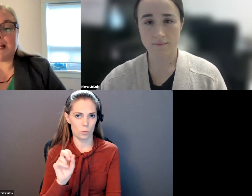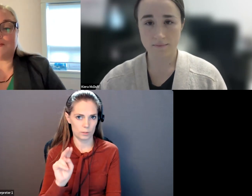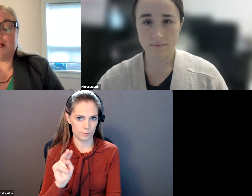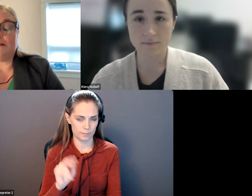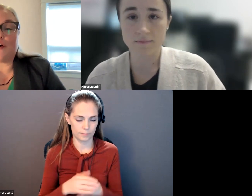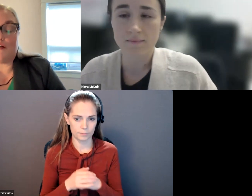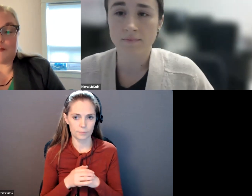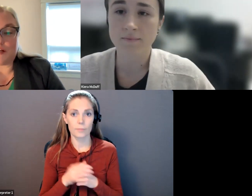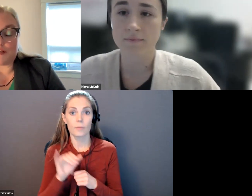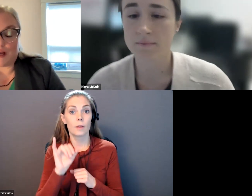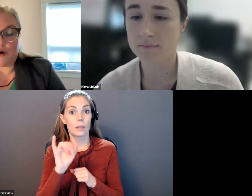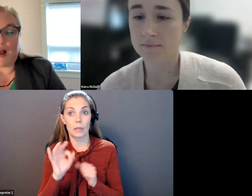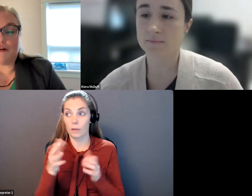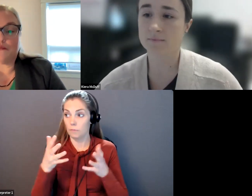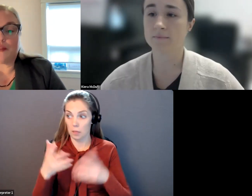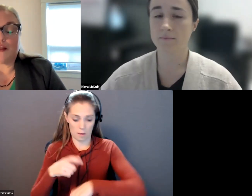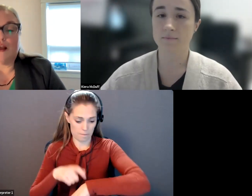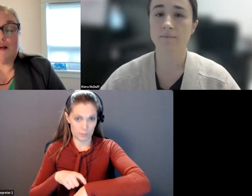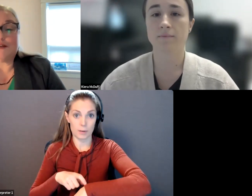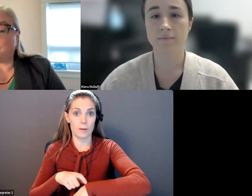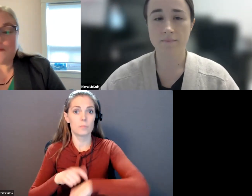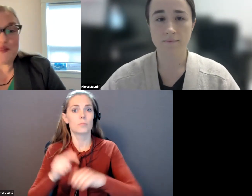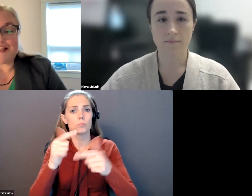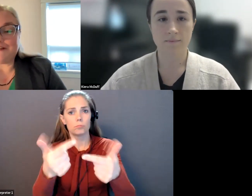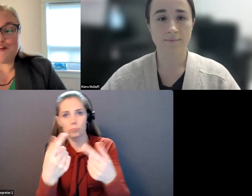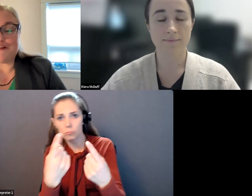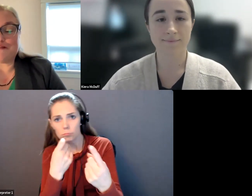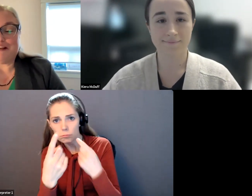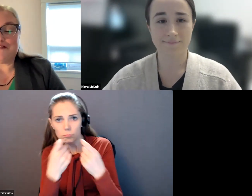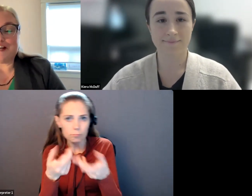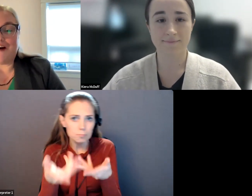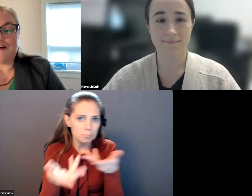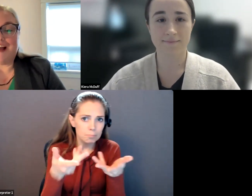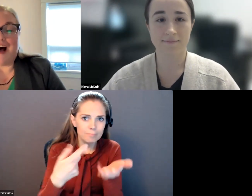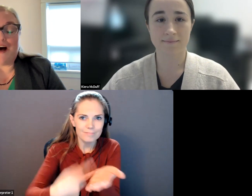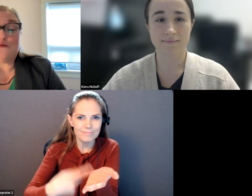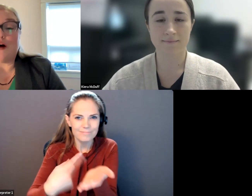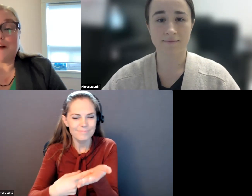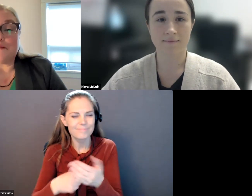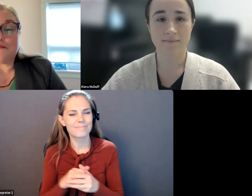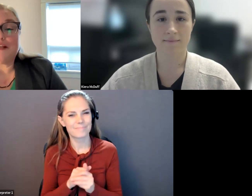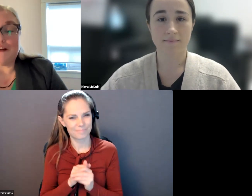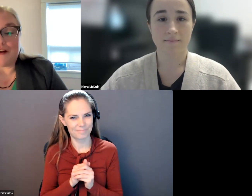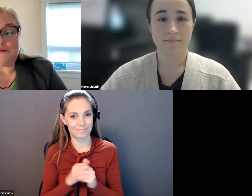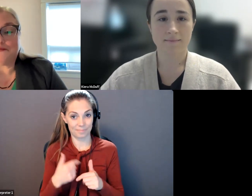engage in the conversation that we're having. So that's everything from me for now, welcome Kiera.